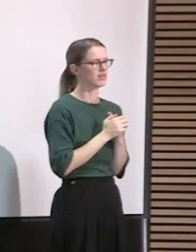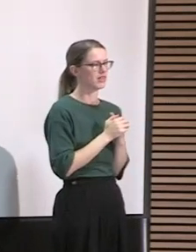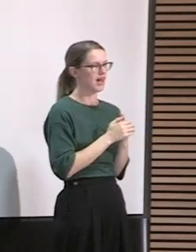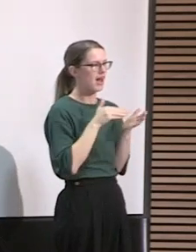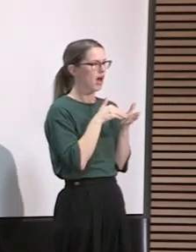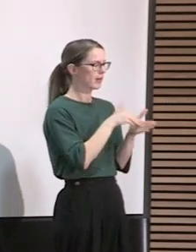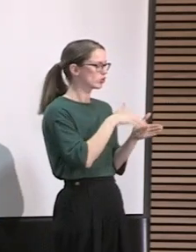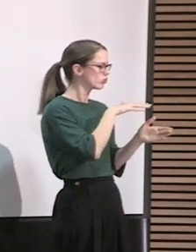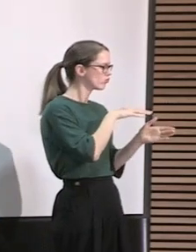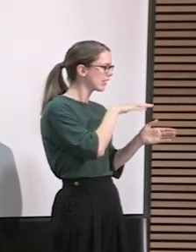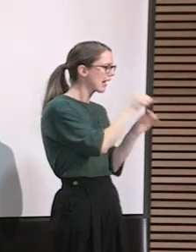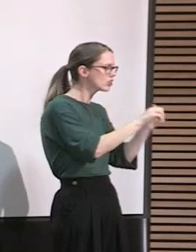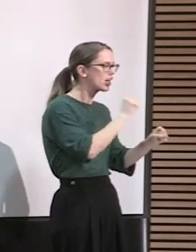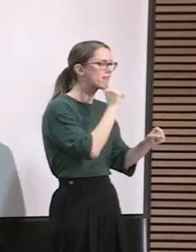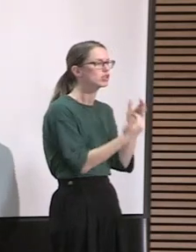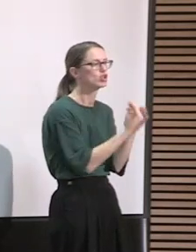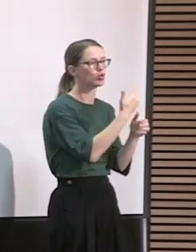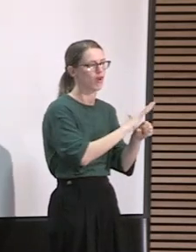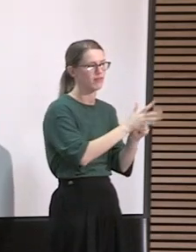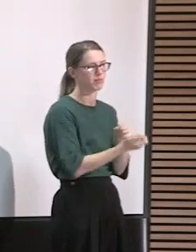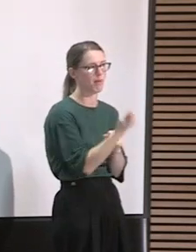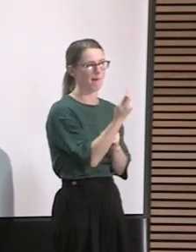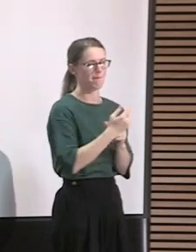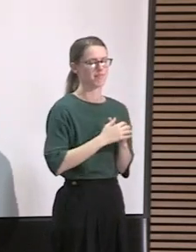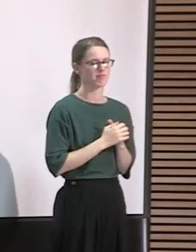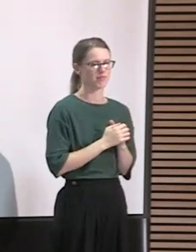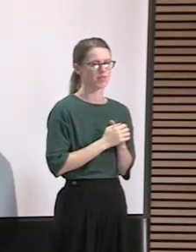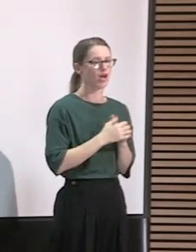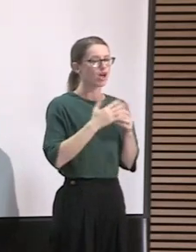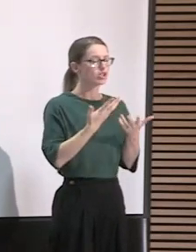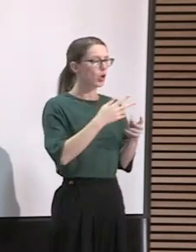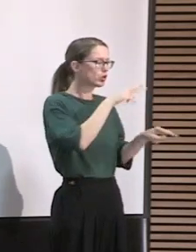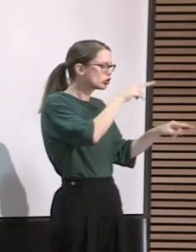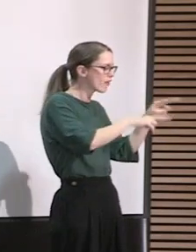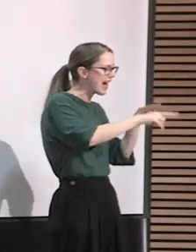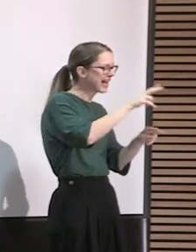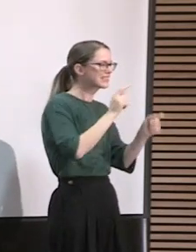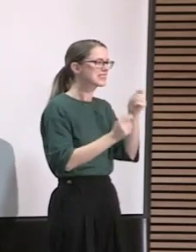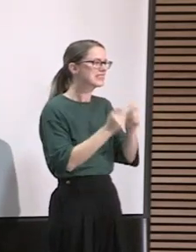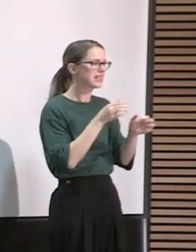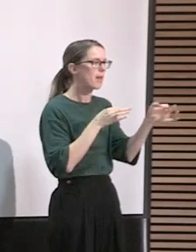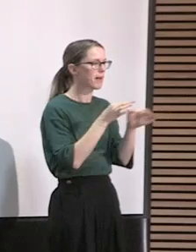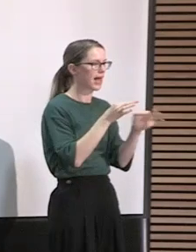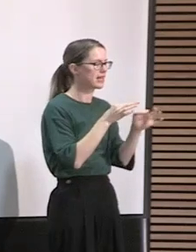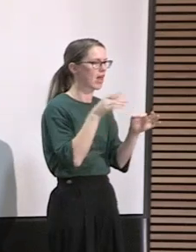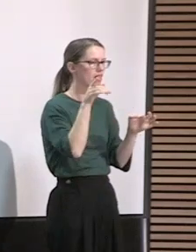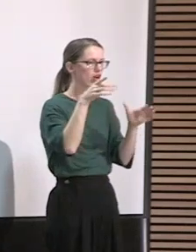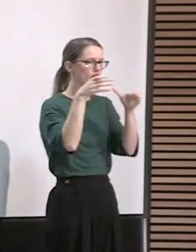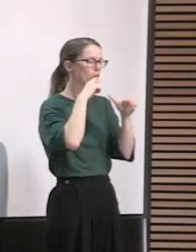important role in helping us to pick up any new cases and deploy contact tracing